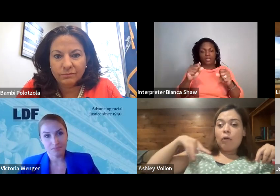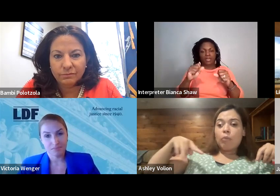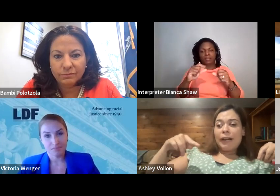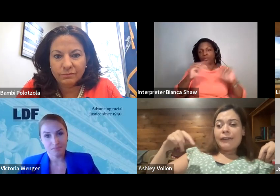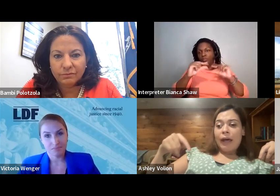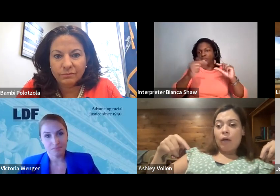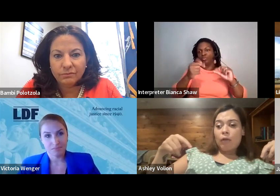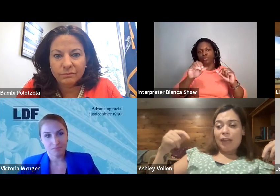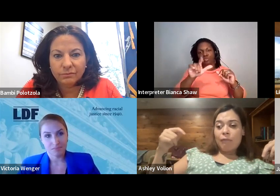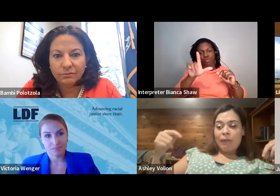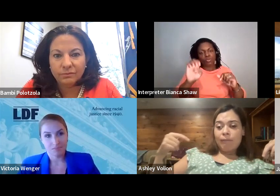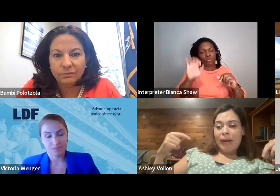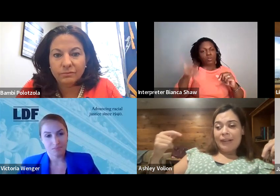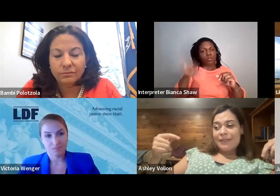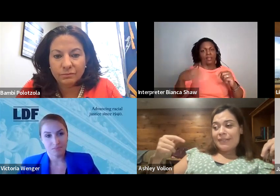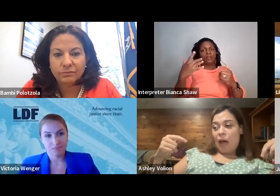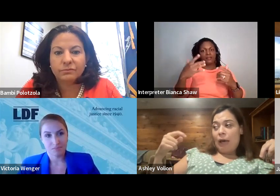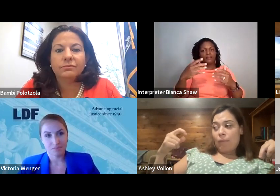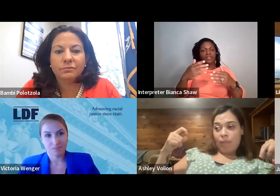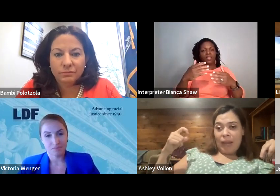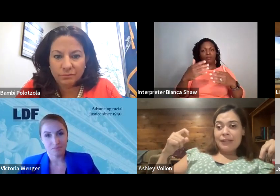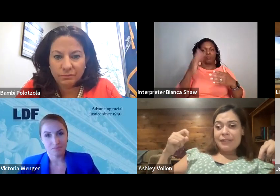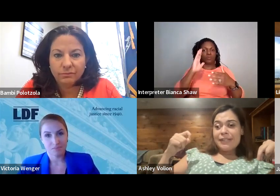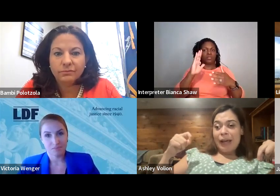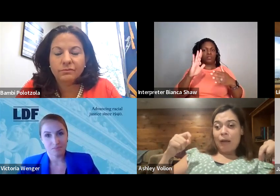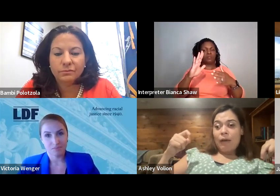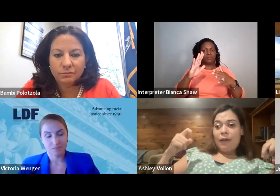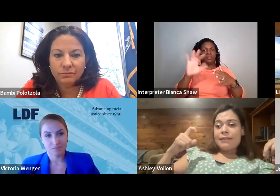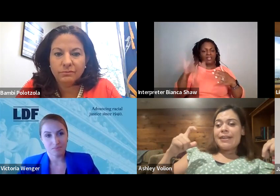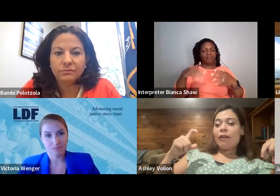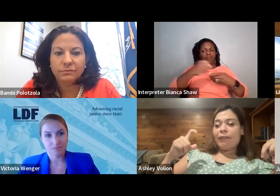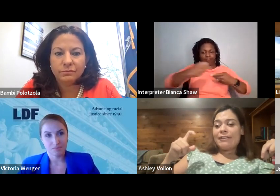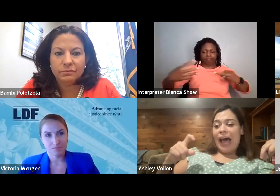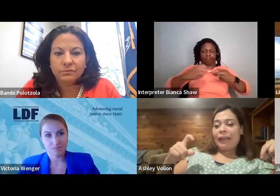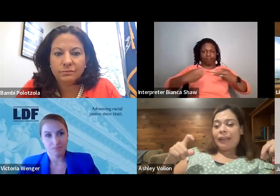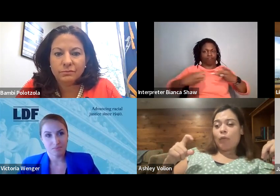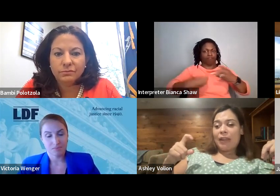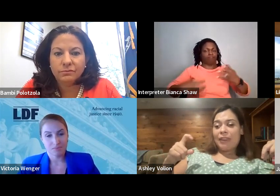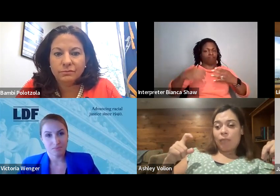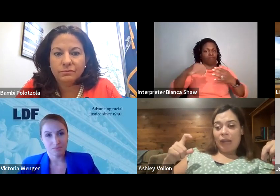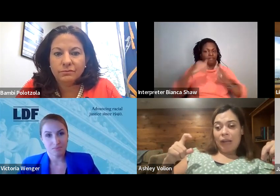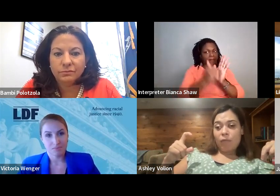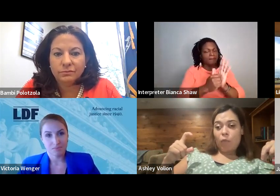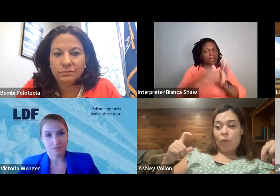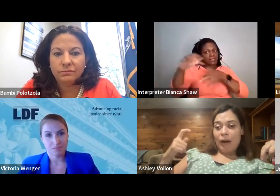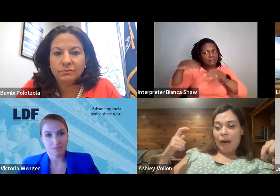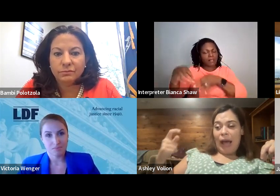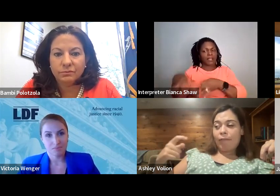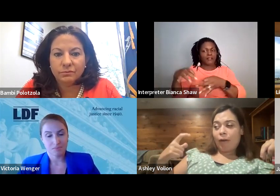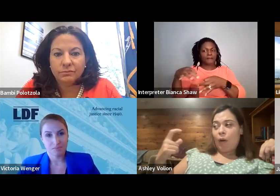That'll break down the amendment. in detail to tell you exactly what they mean for everyone.